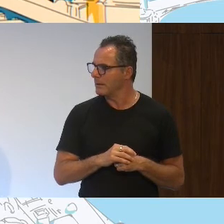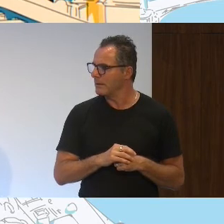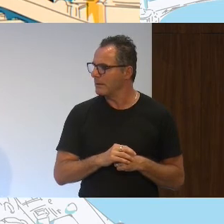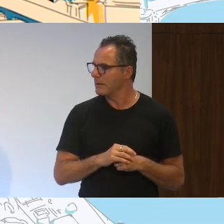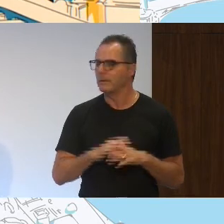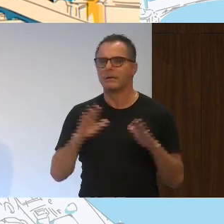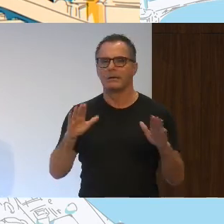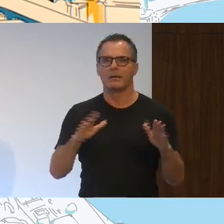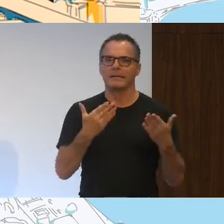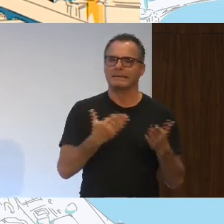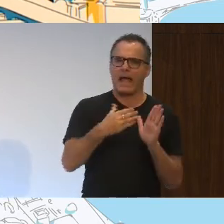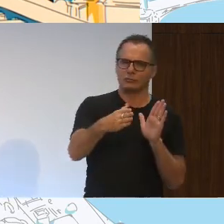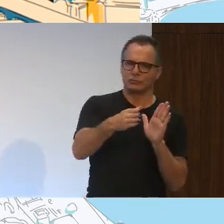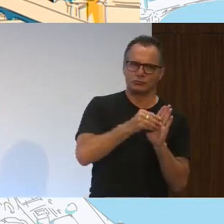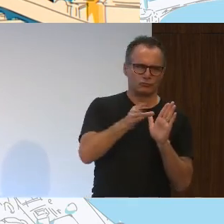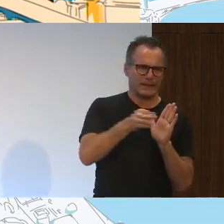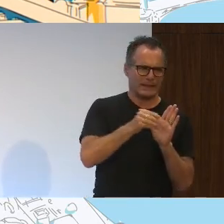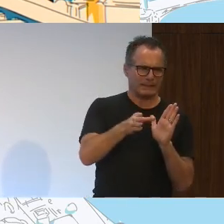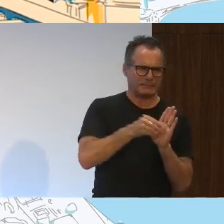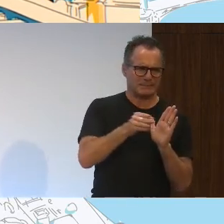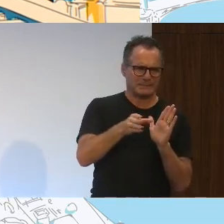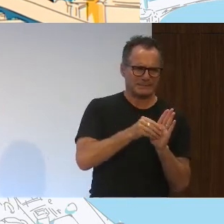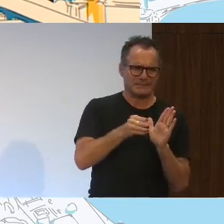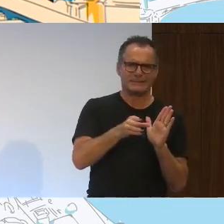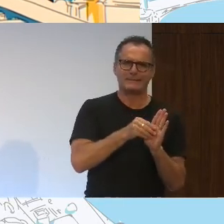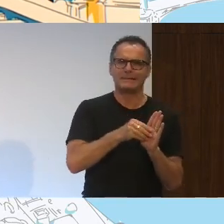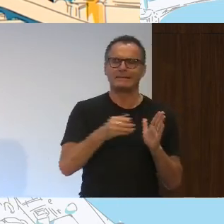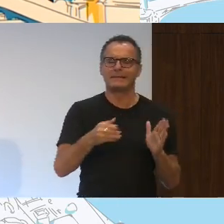What I really meant what I really meant was